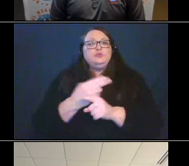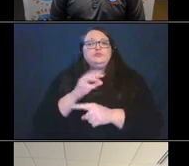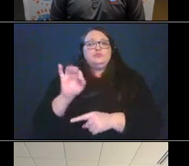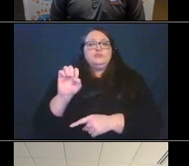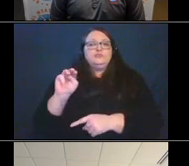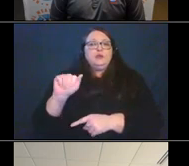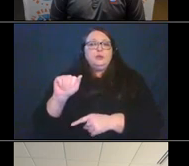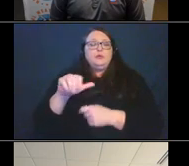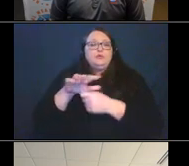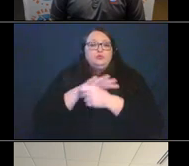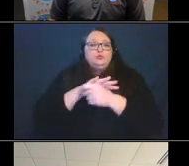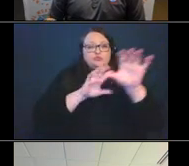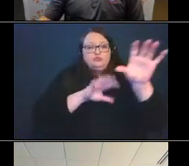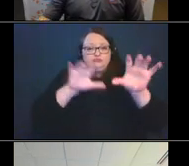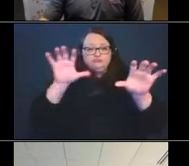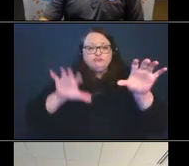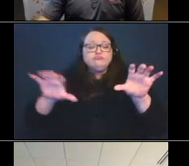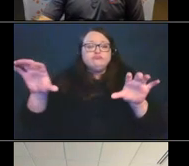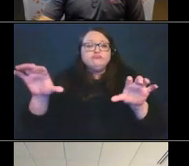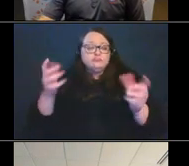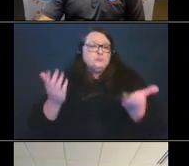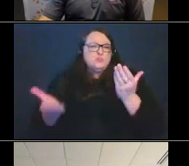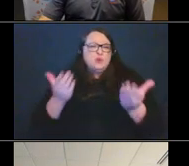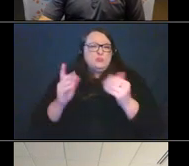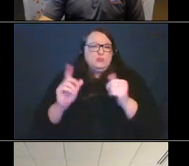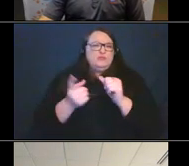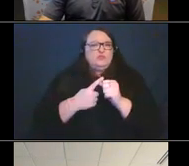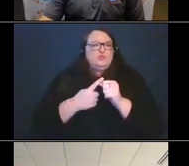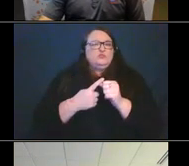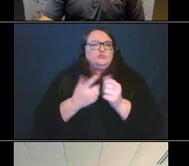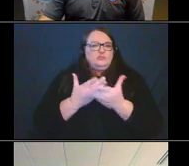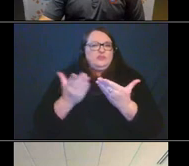something like that is probably the first step that we will take as we